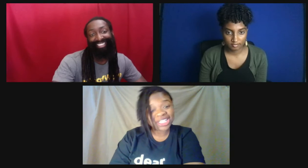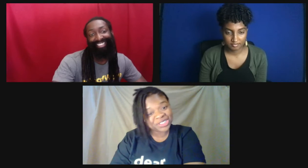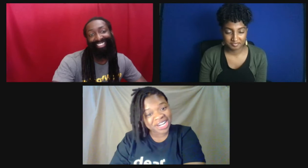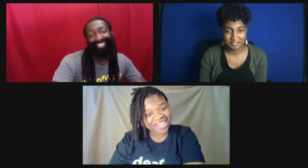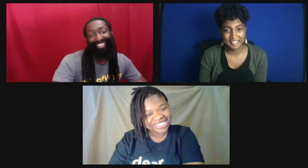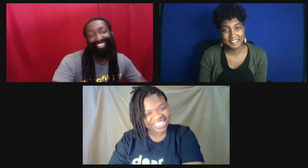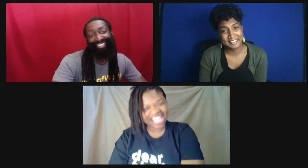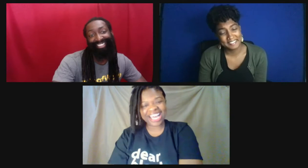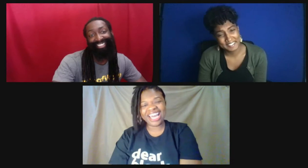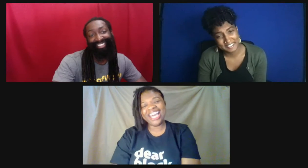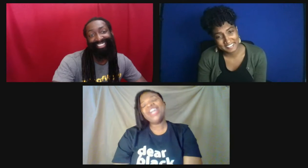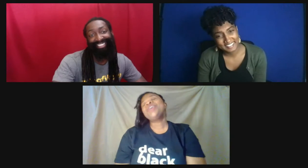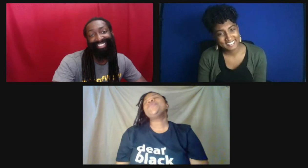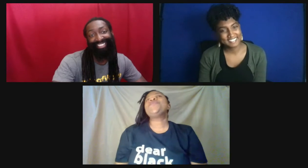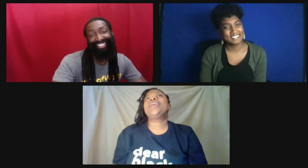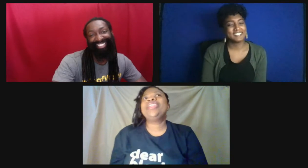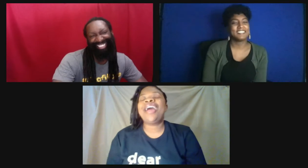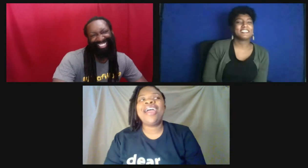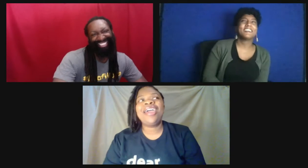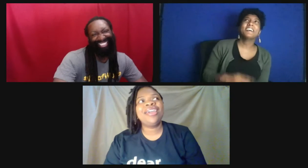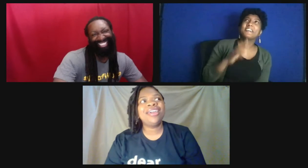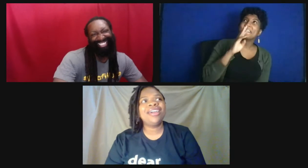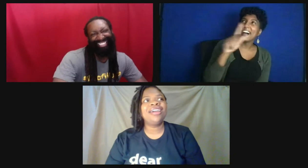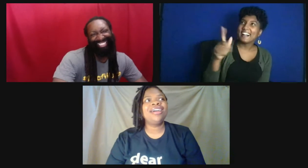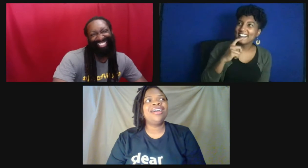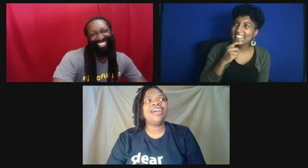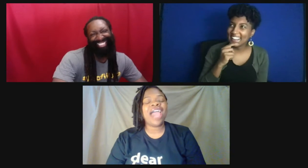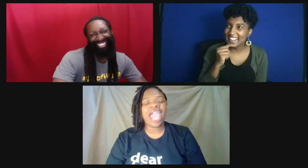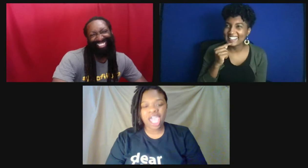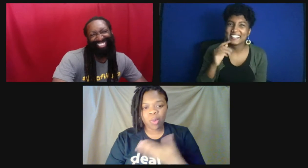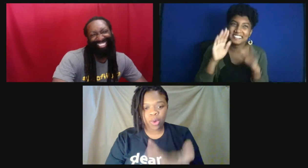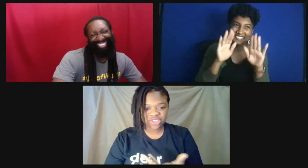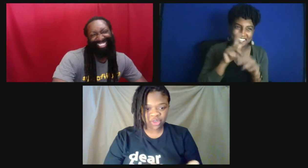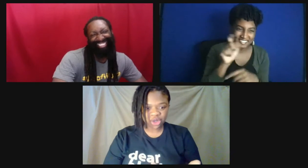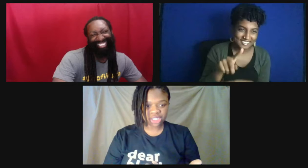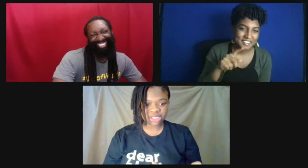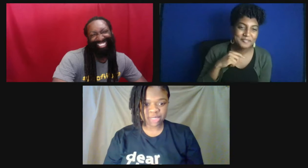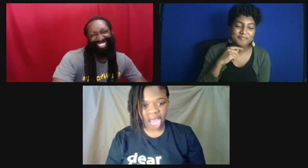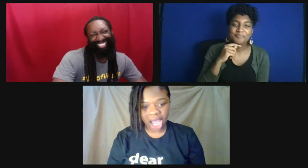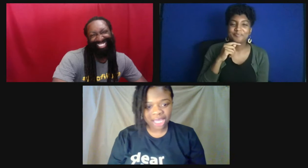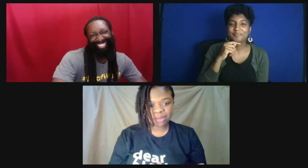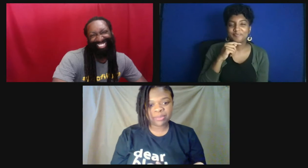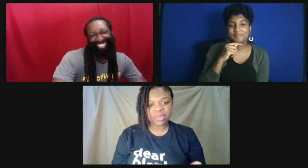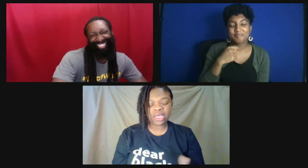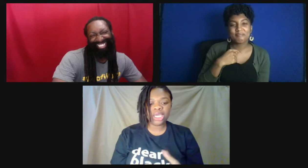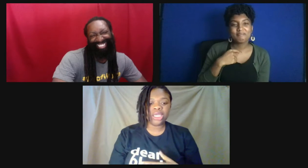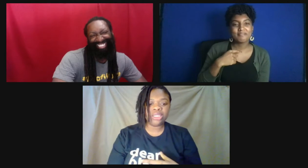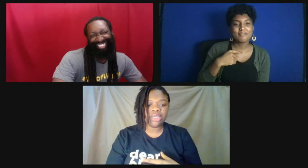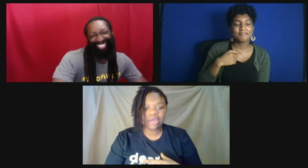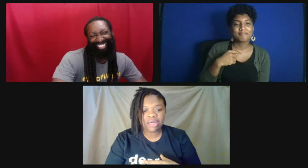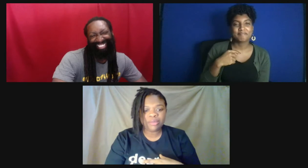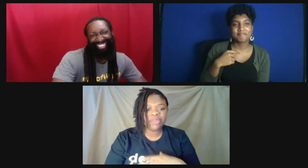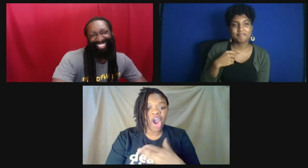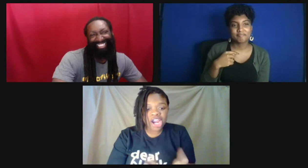Well, that's a great question. Well, I have worked for some time in the arts